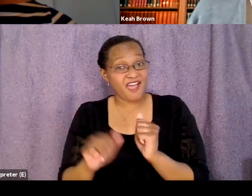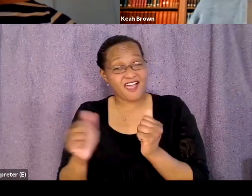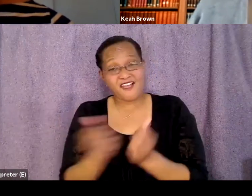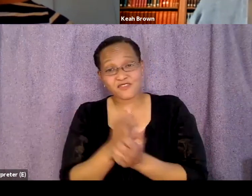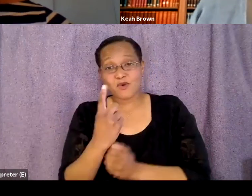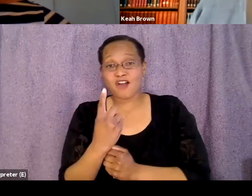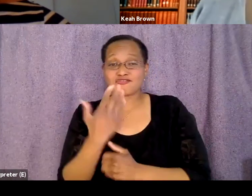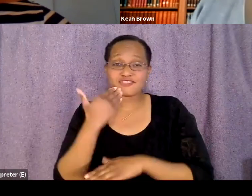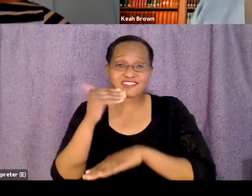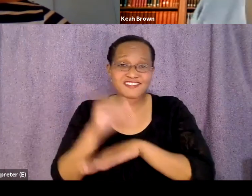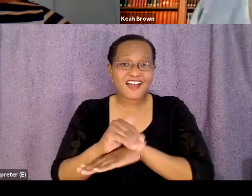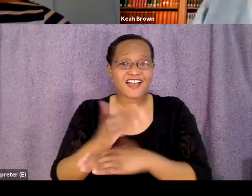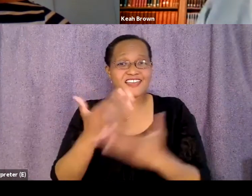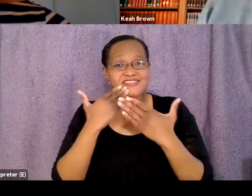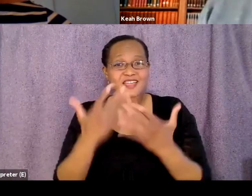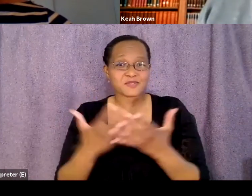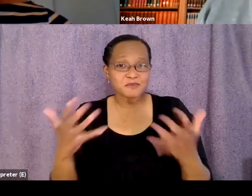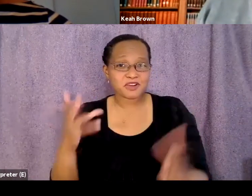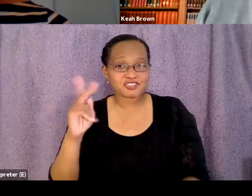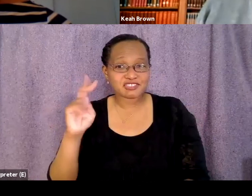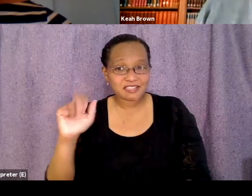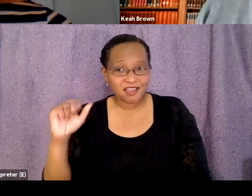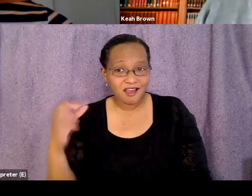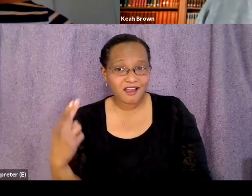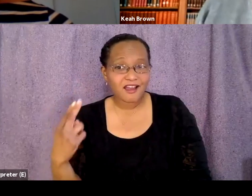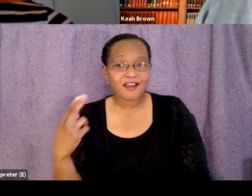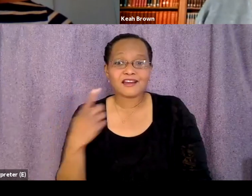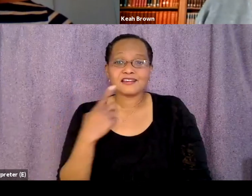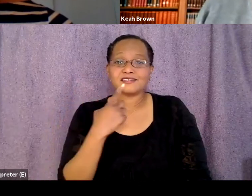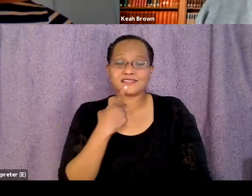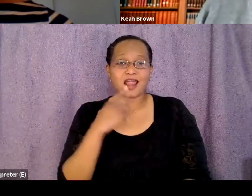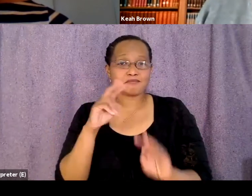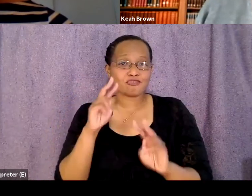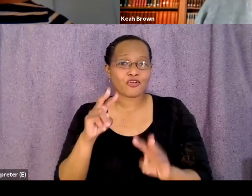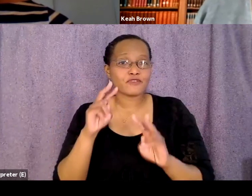you so much Keah again and. Nicole Redding (she/her): look forward to what's next.